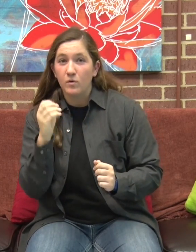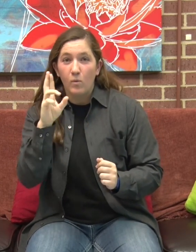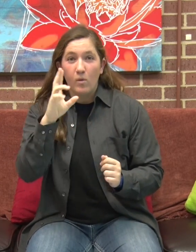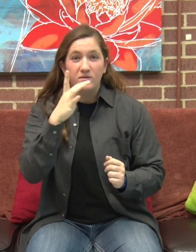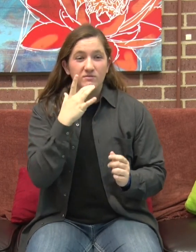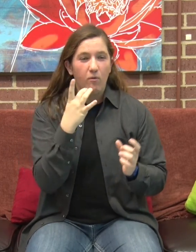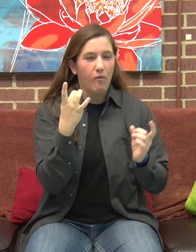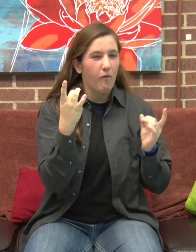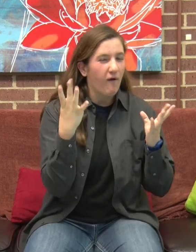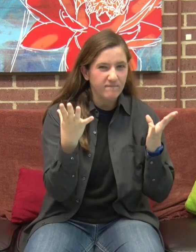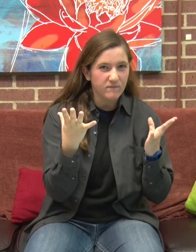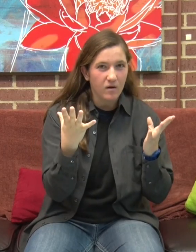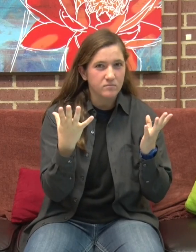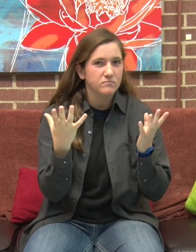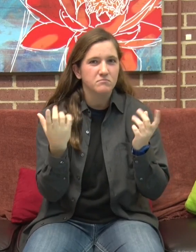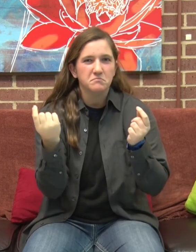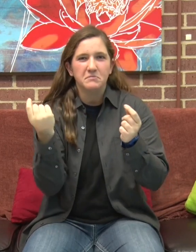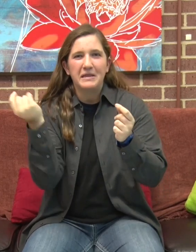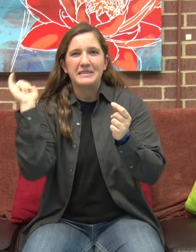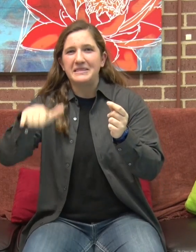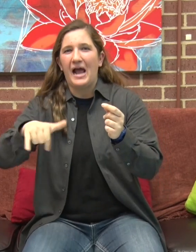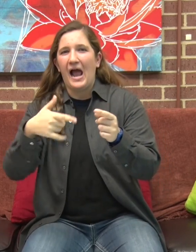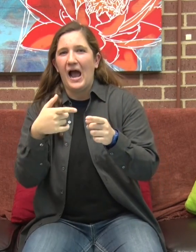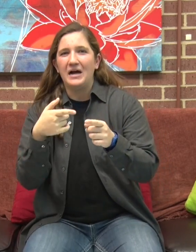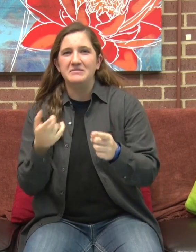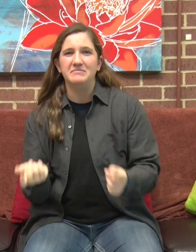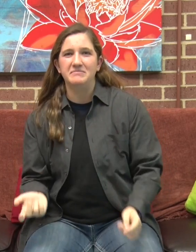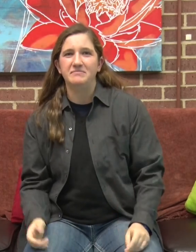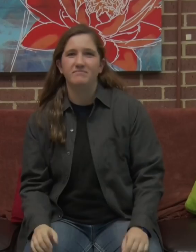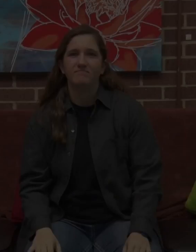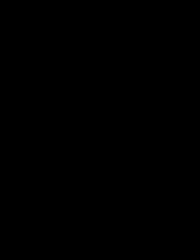Did it taste good or did it taste awful? What did you make?